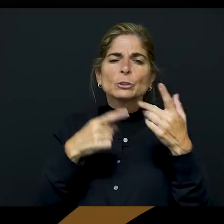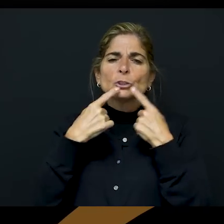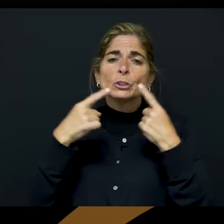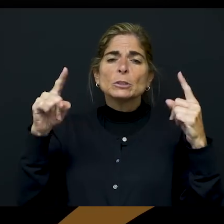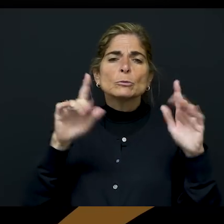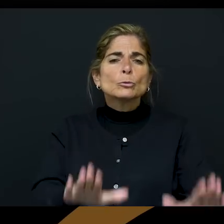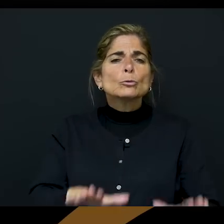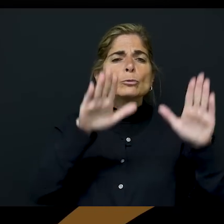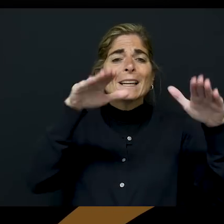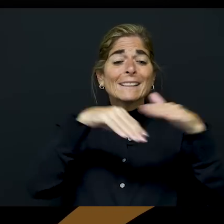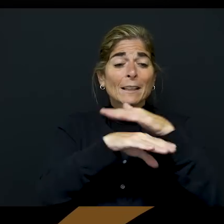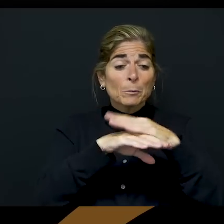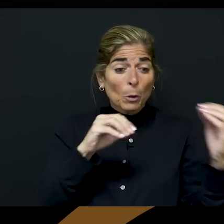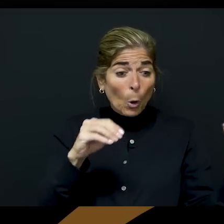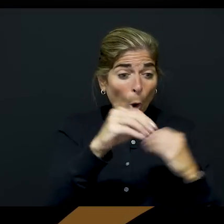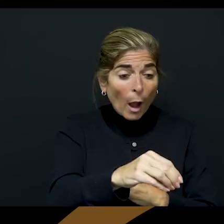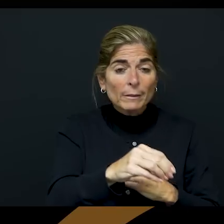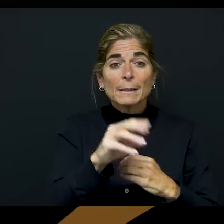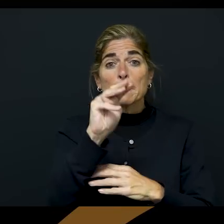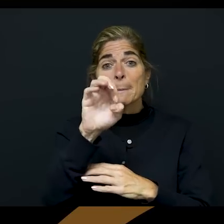Looking back, I'm just so proud of everything we've achieved